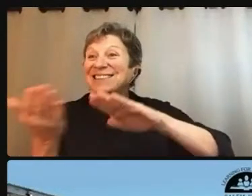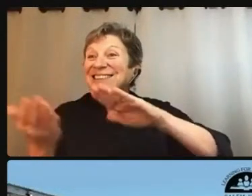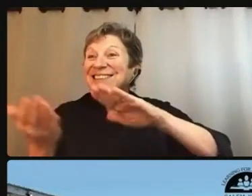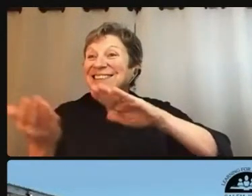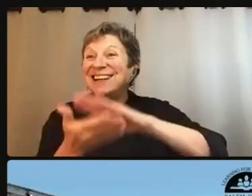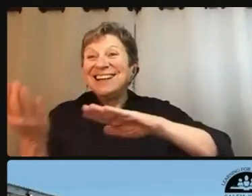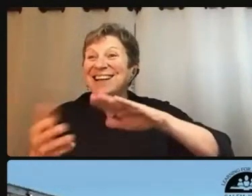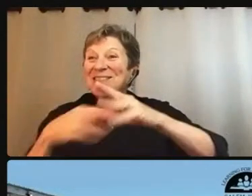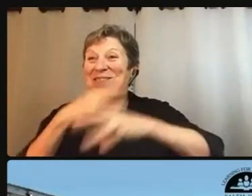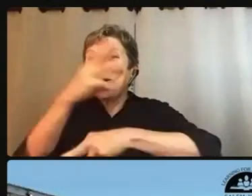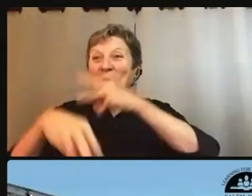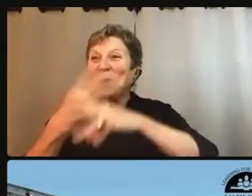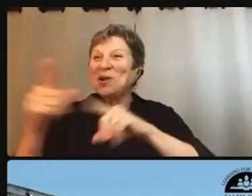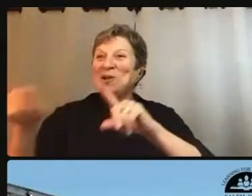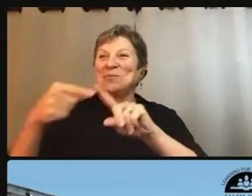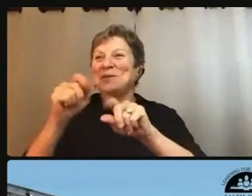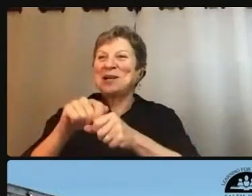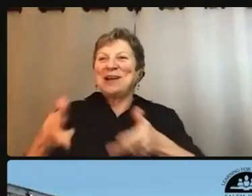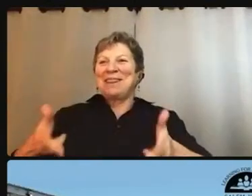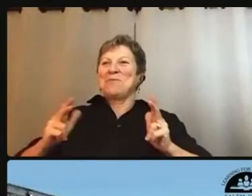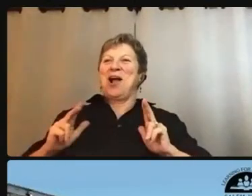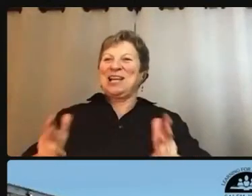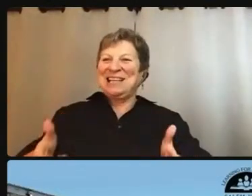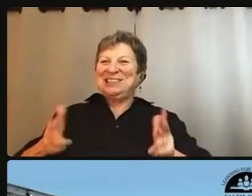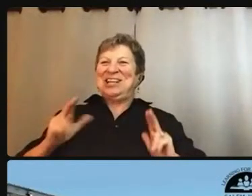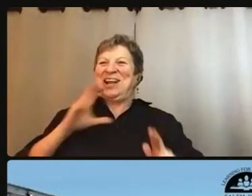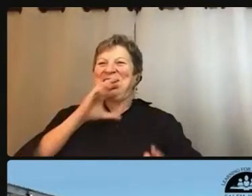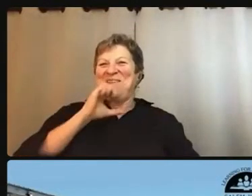IMPORTANT.